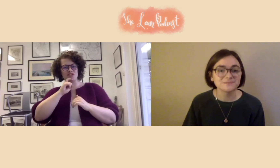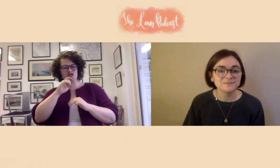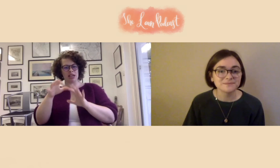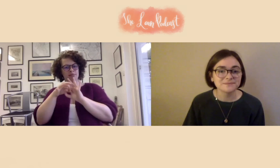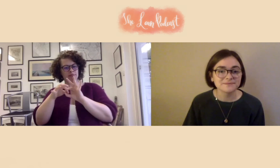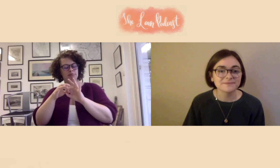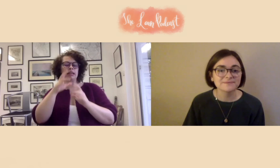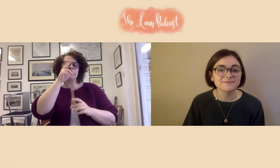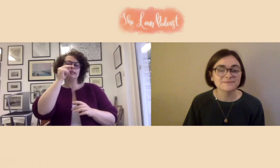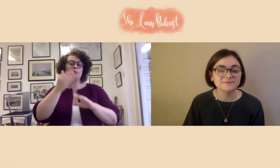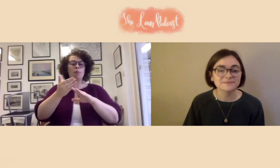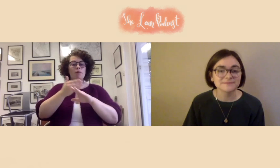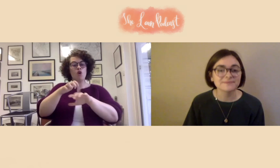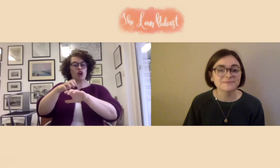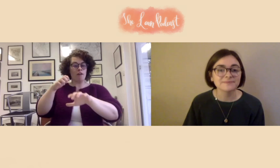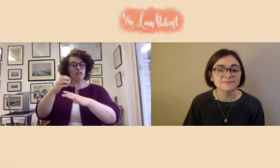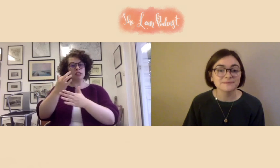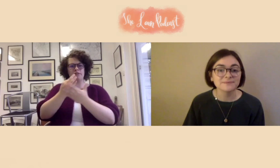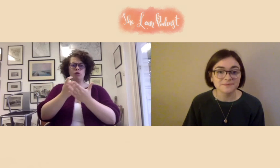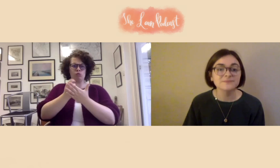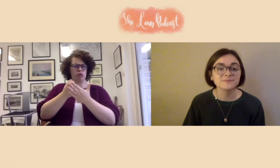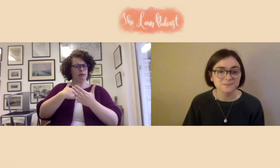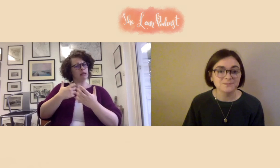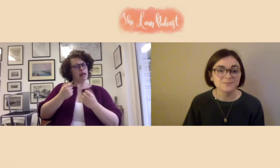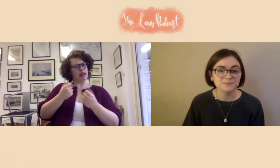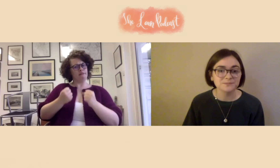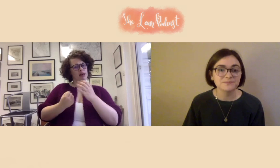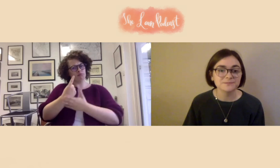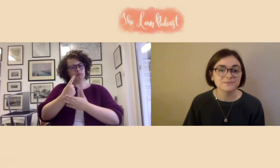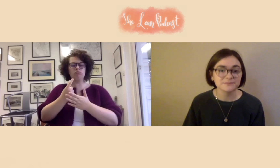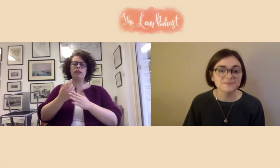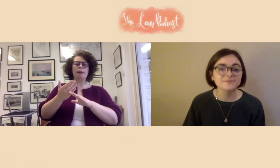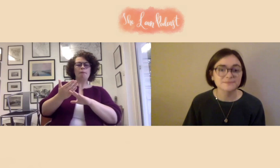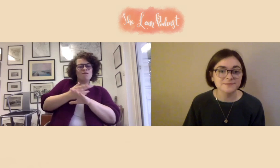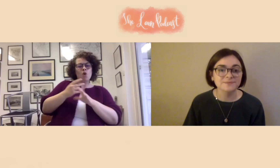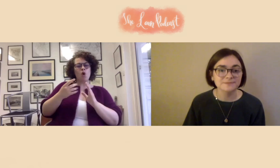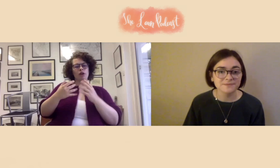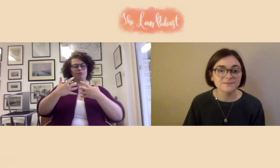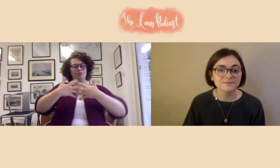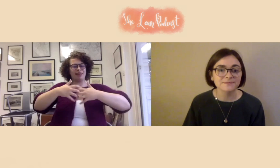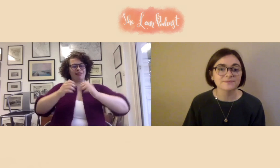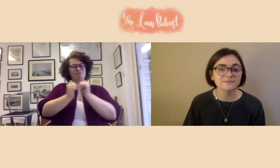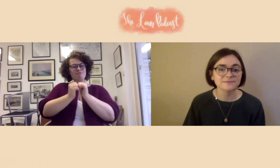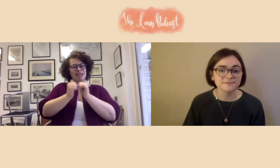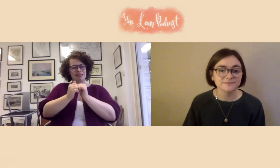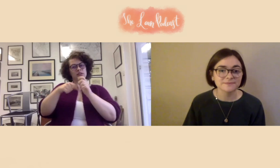cause at the moment there's more time for our like, hearing clients. So if you've got a conference, you have that little tech meeting or prep meeting